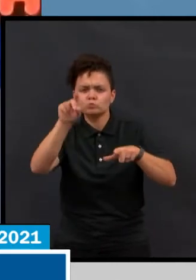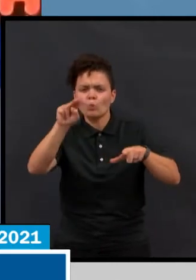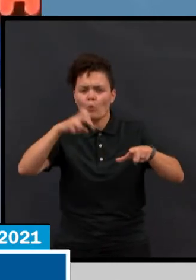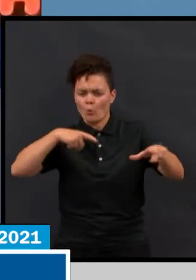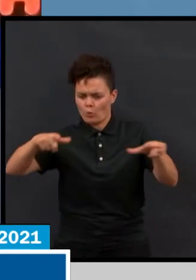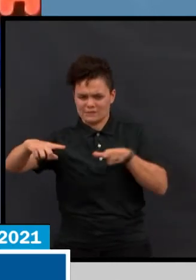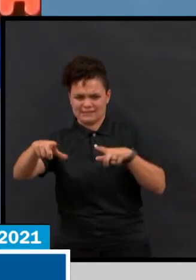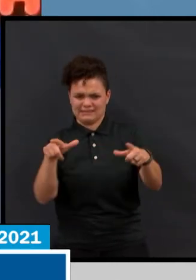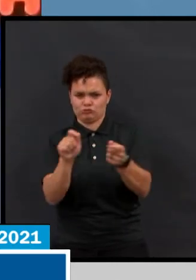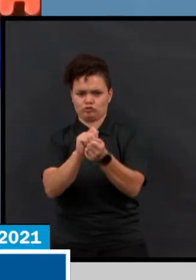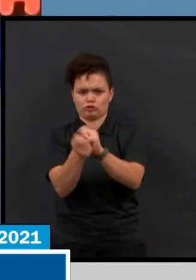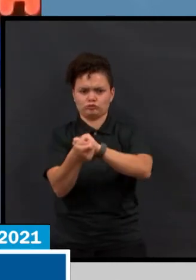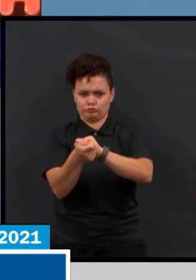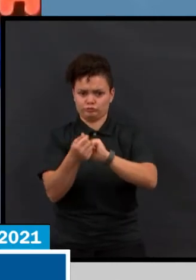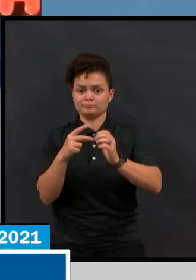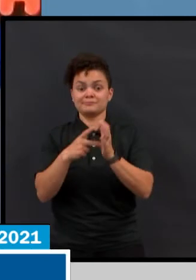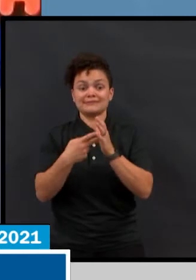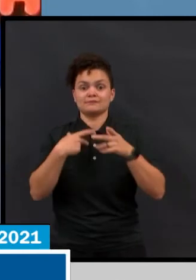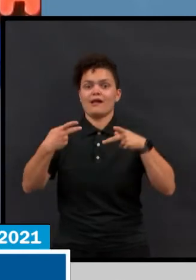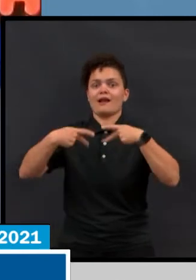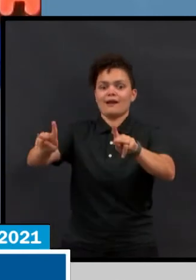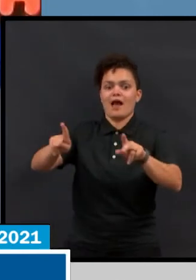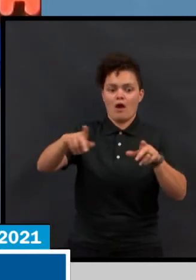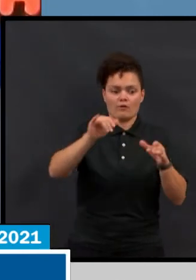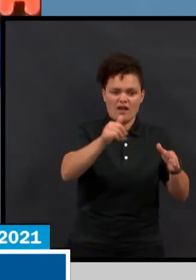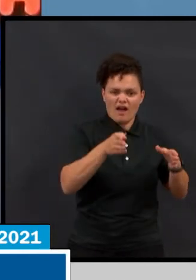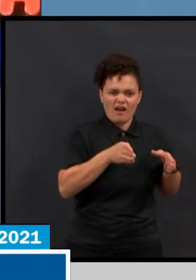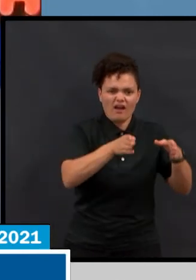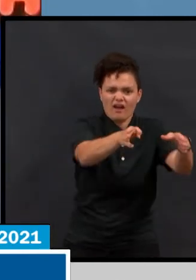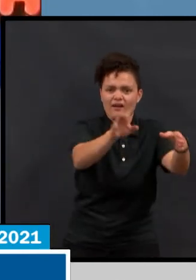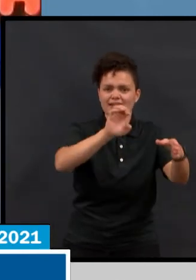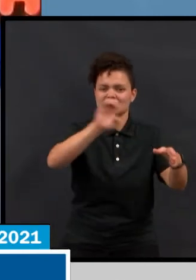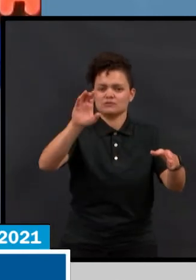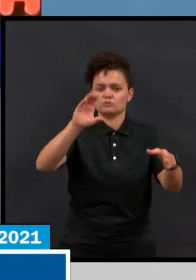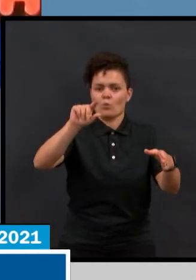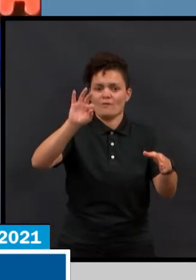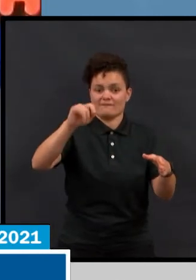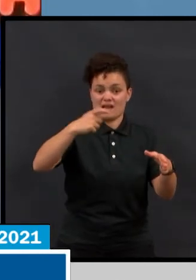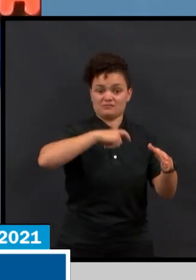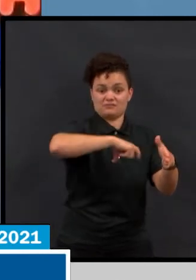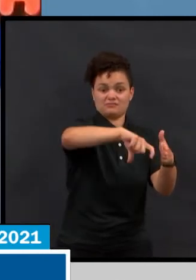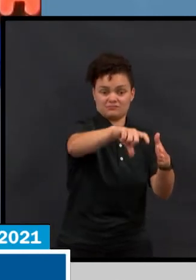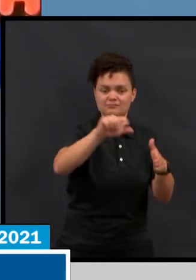to have the opportunity to build an adu if they if they so choose without having to go through